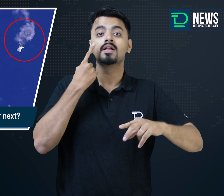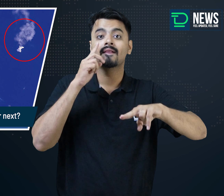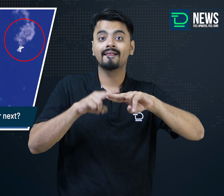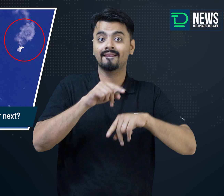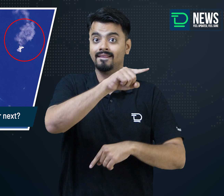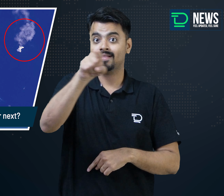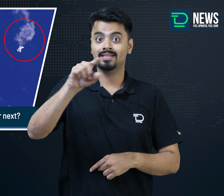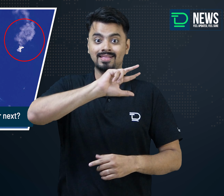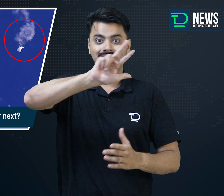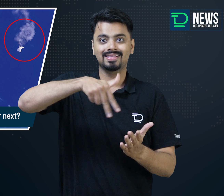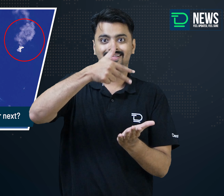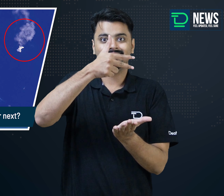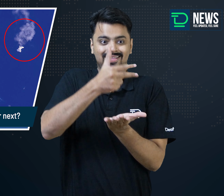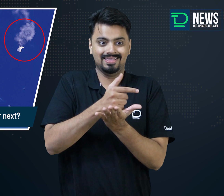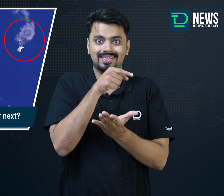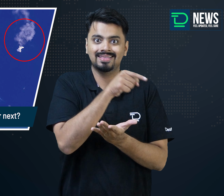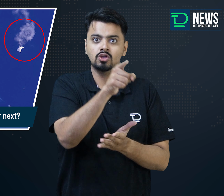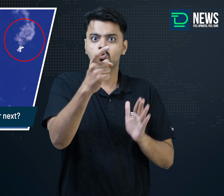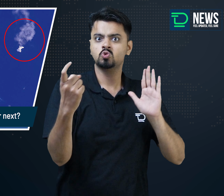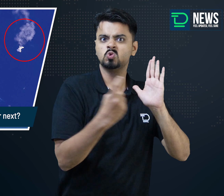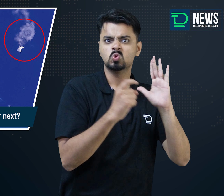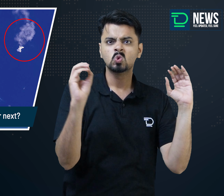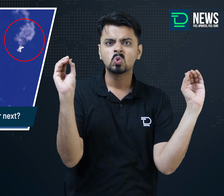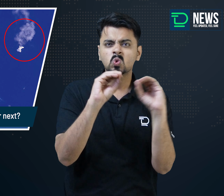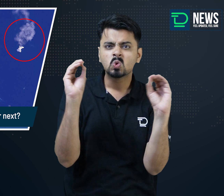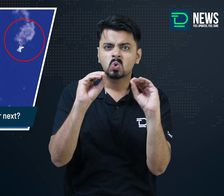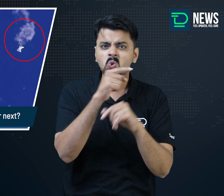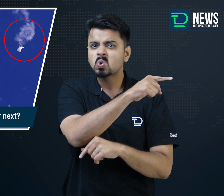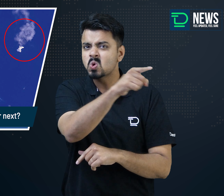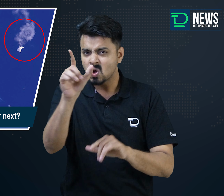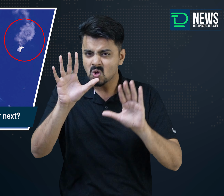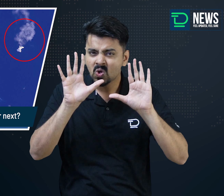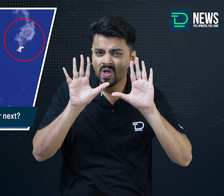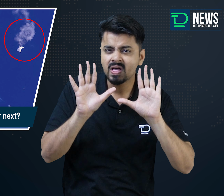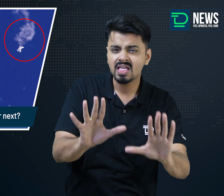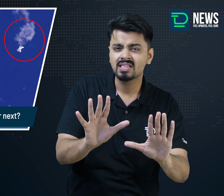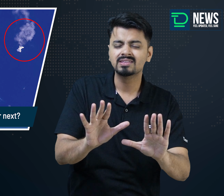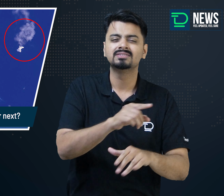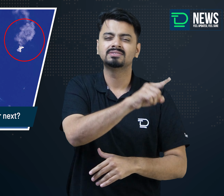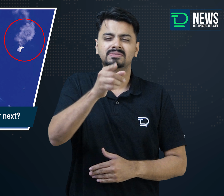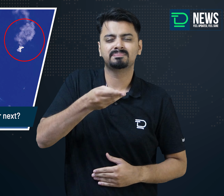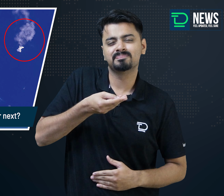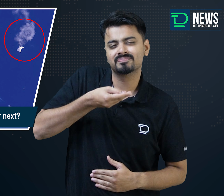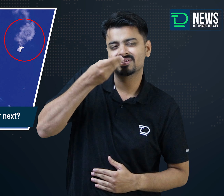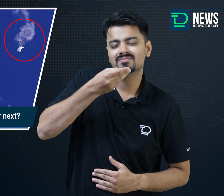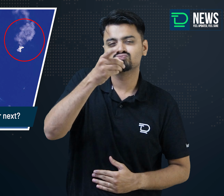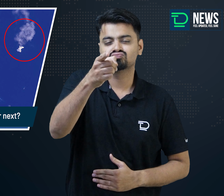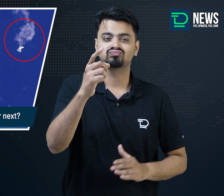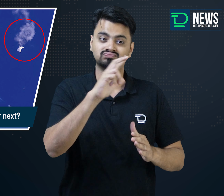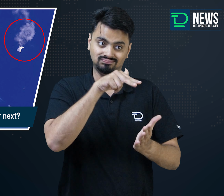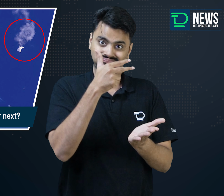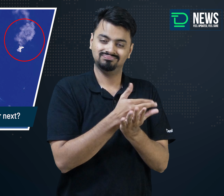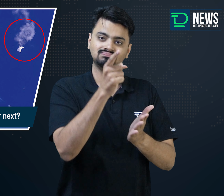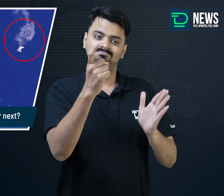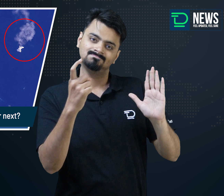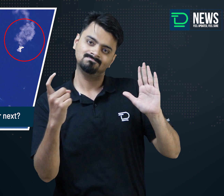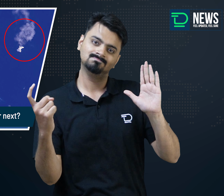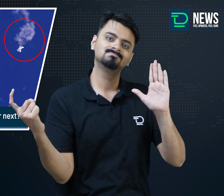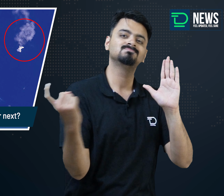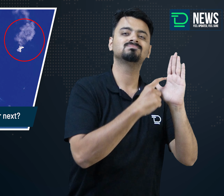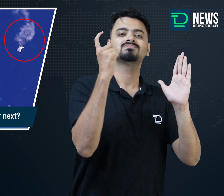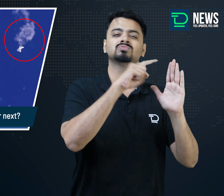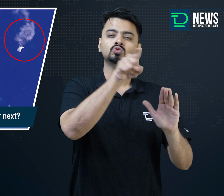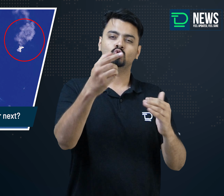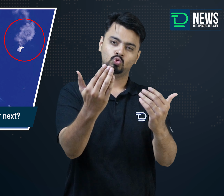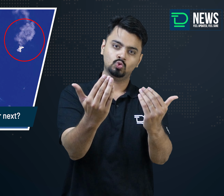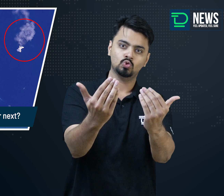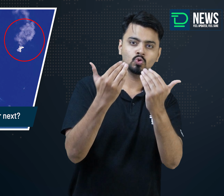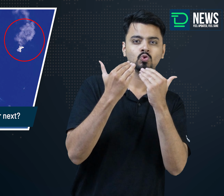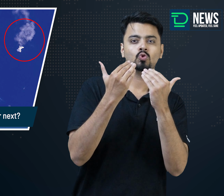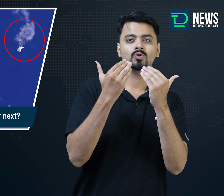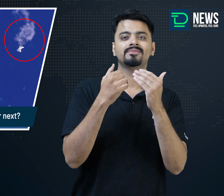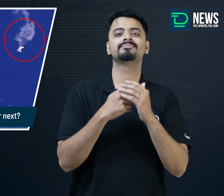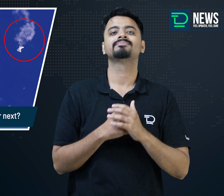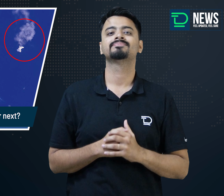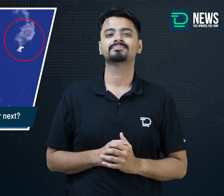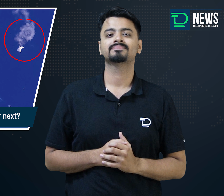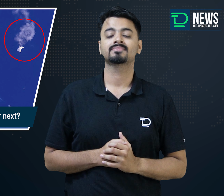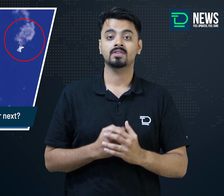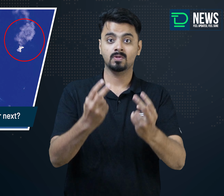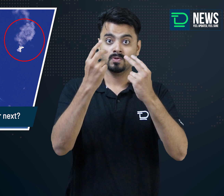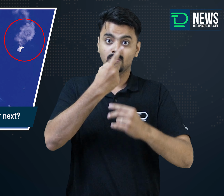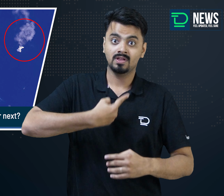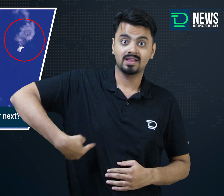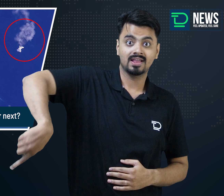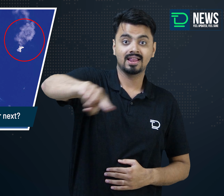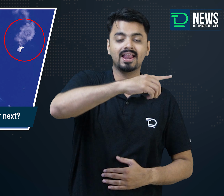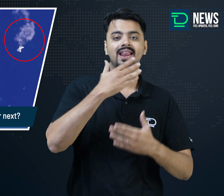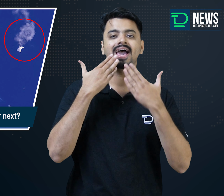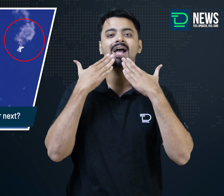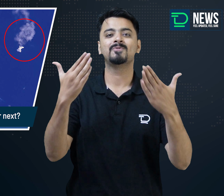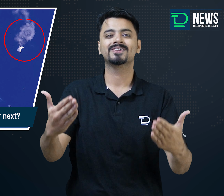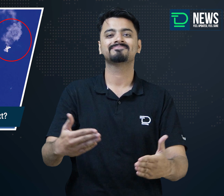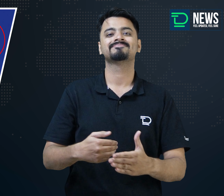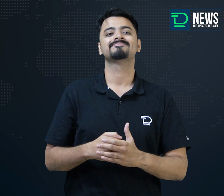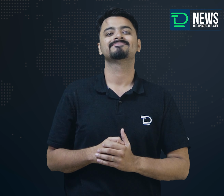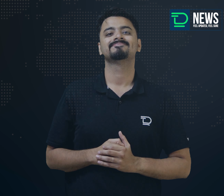If you are not subscribed to deaf talks, kindly subscribe and support us. Thank you.